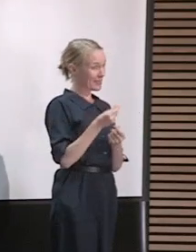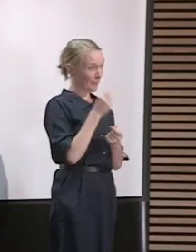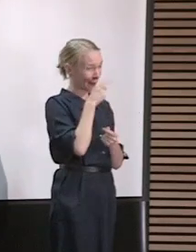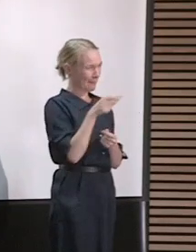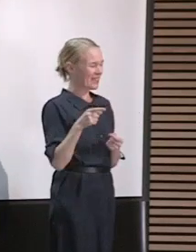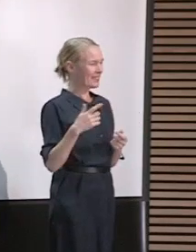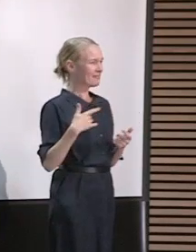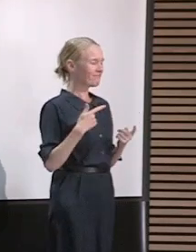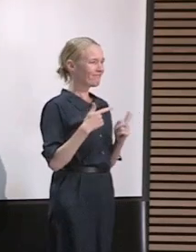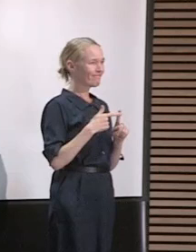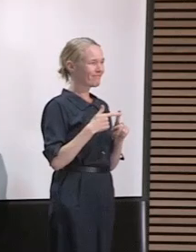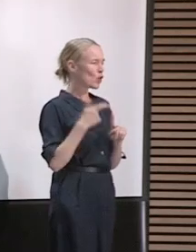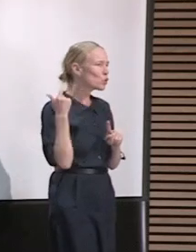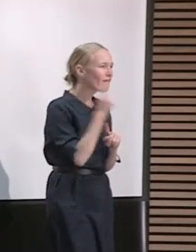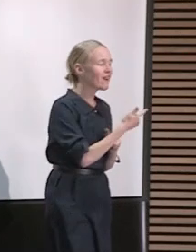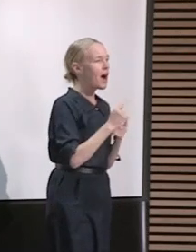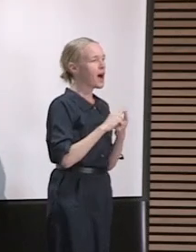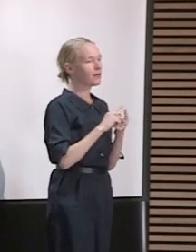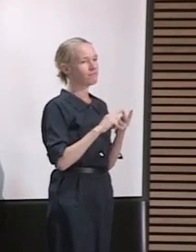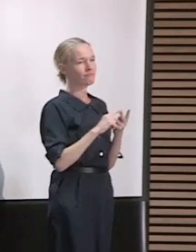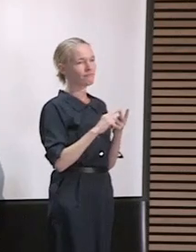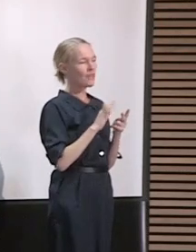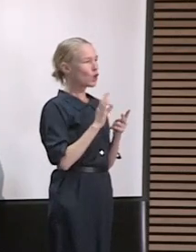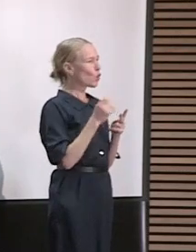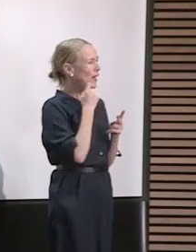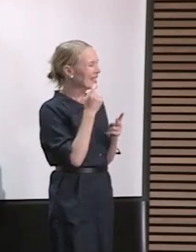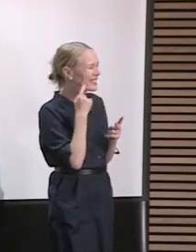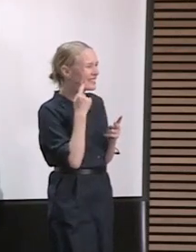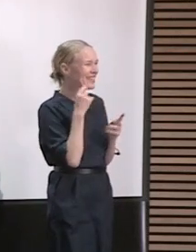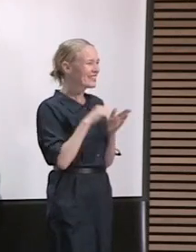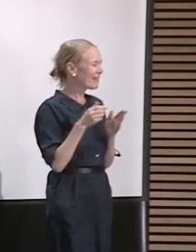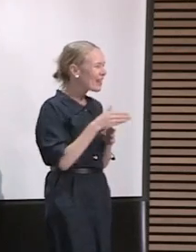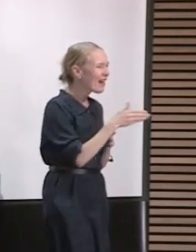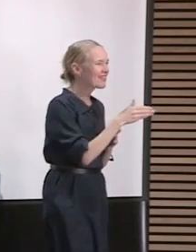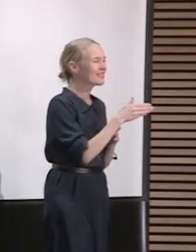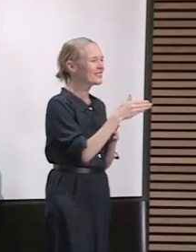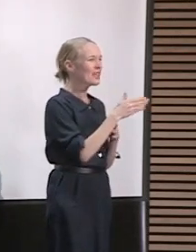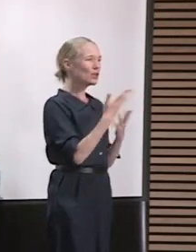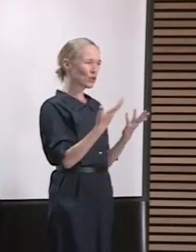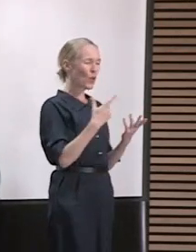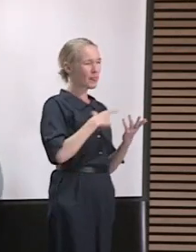aren't related to physically being able to access a test that are getting in the way?" That's one of the things that